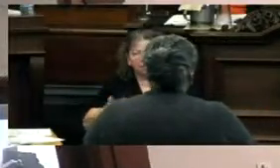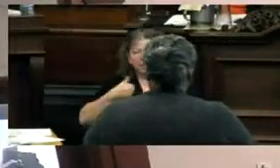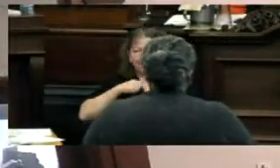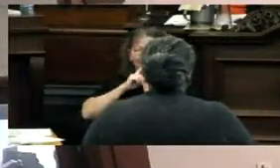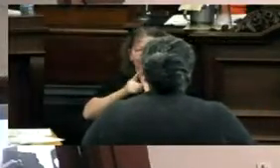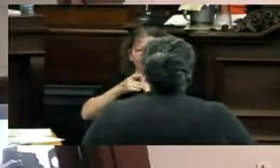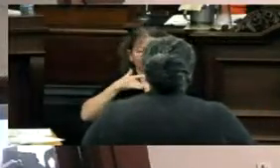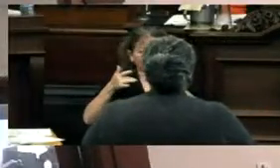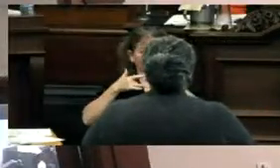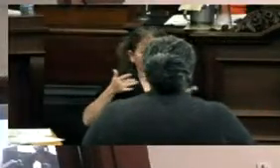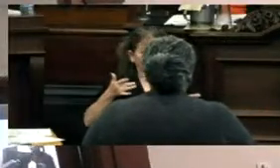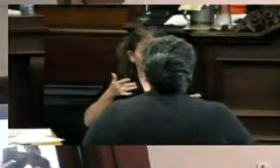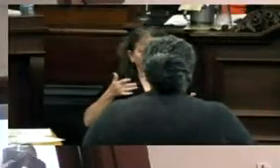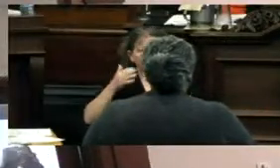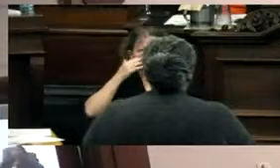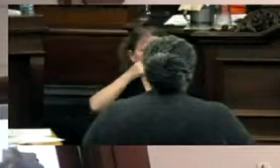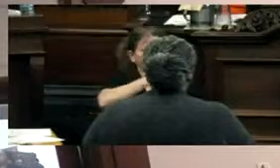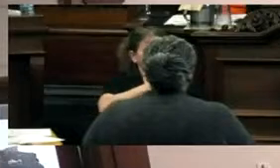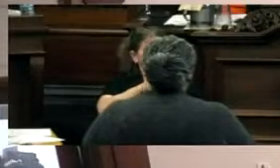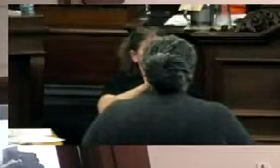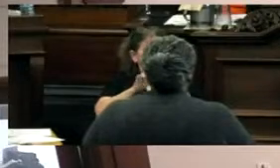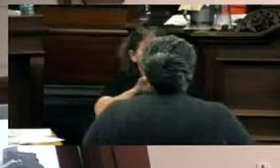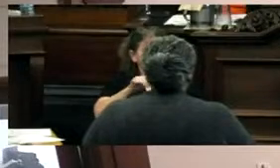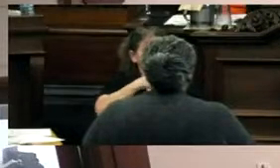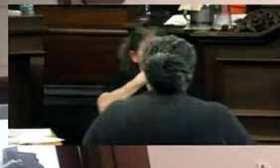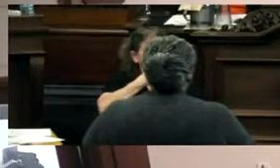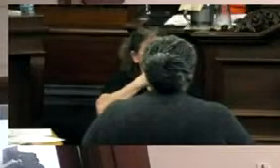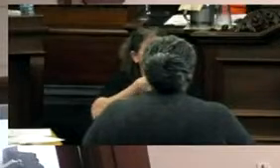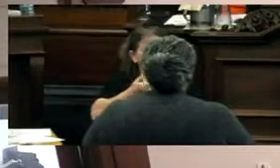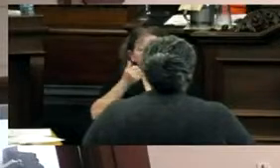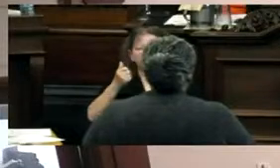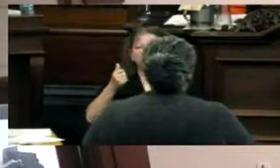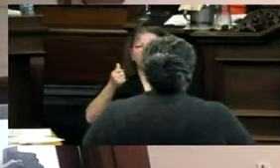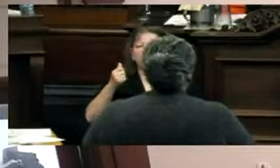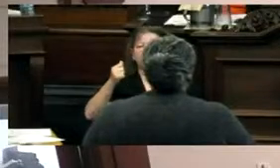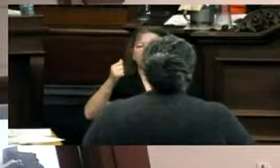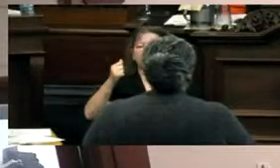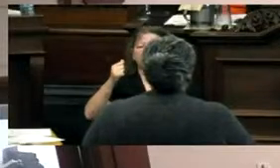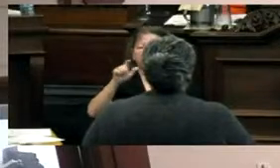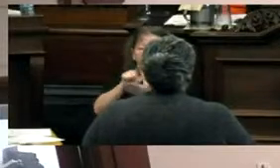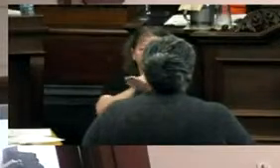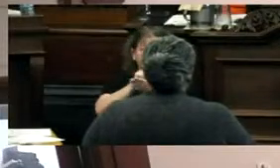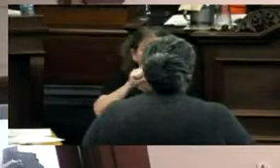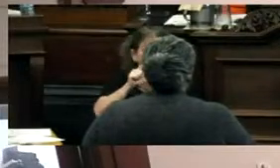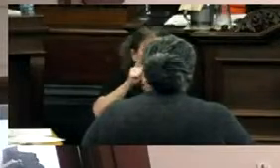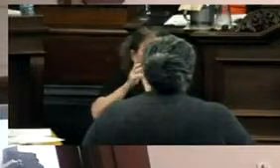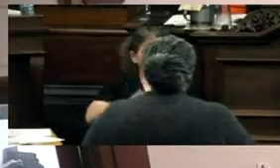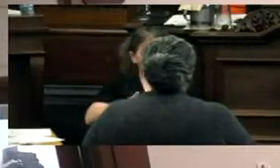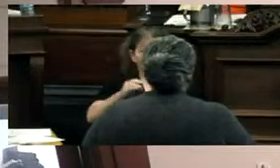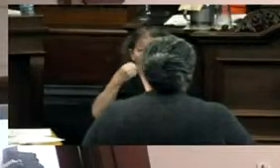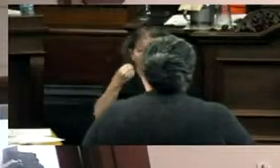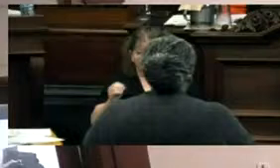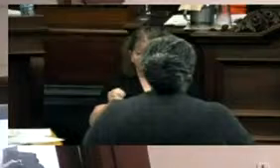counsel be representing? Because I, I do have concerns, you know,